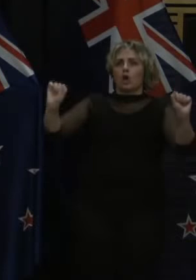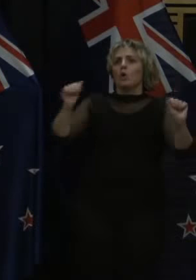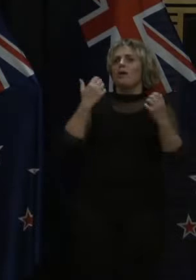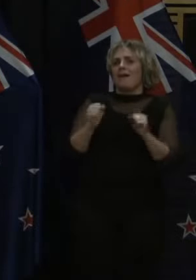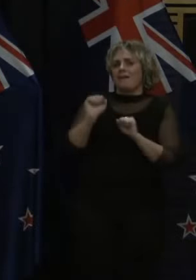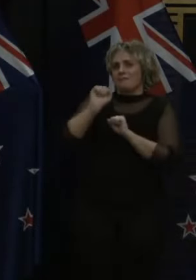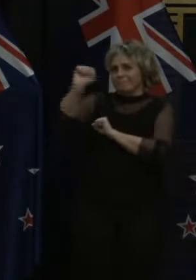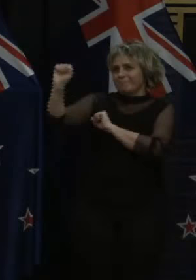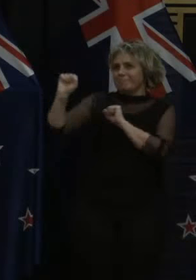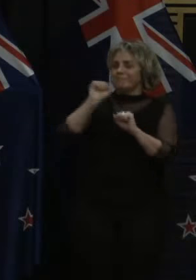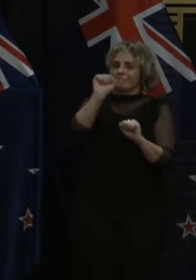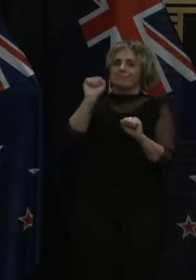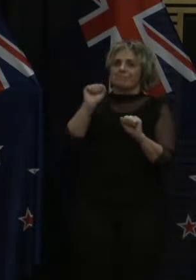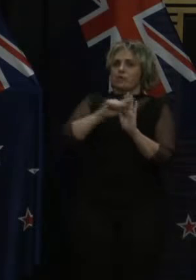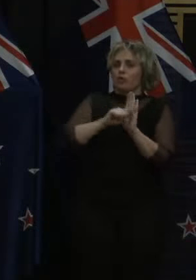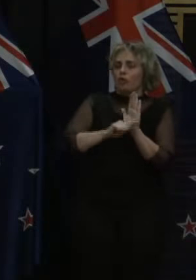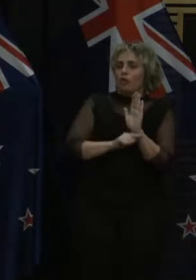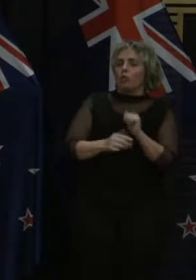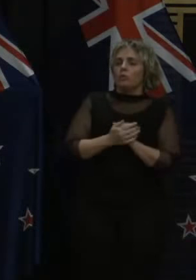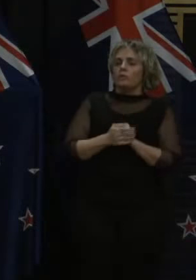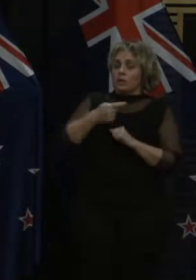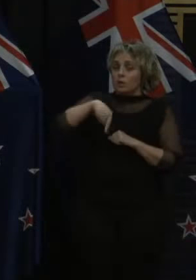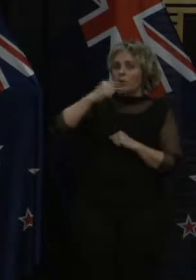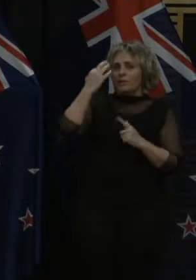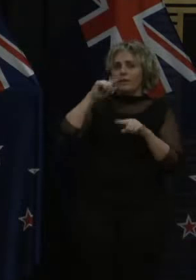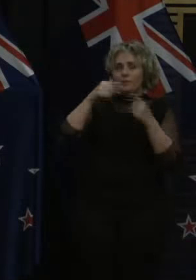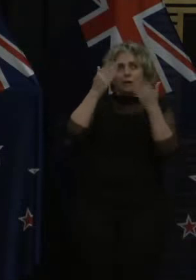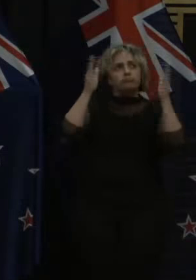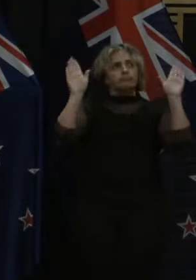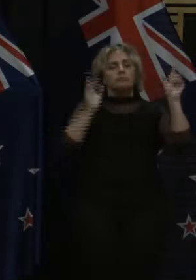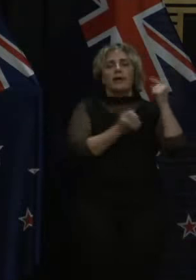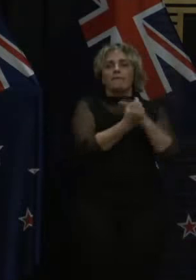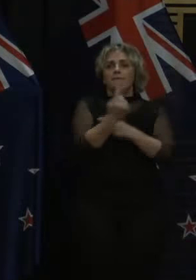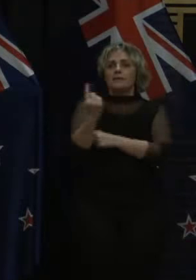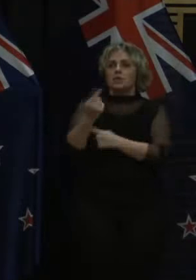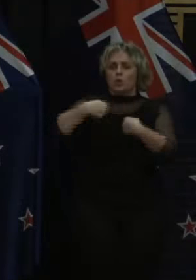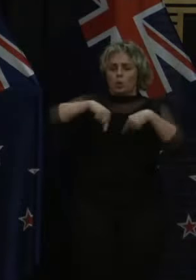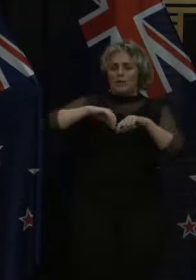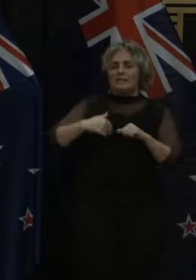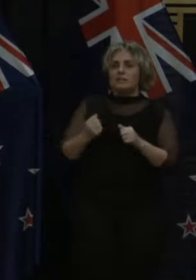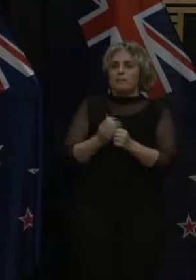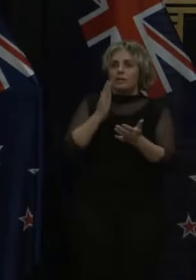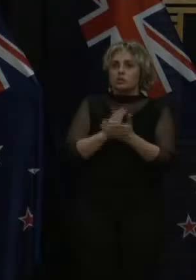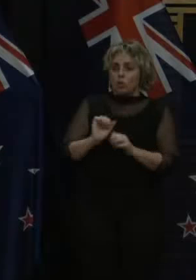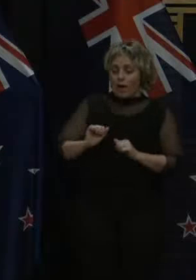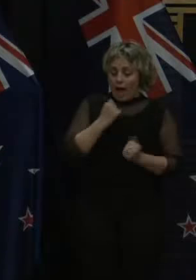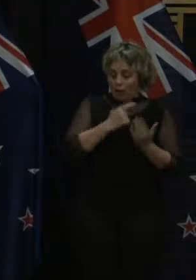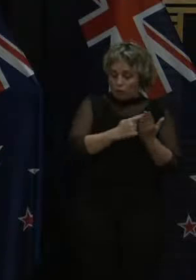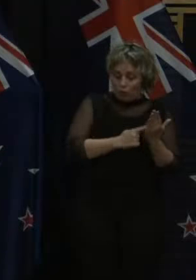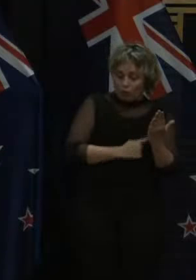how to make make events safe.